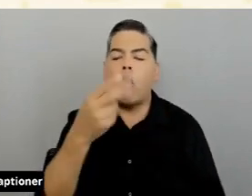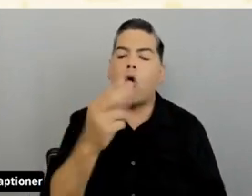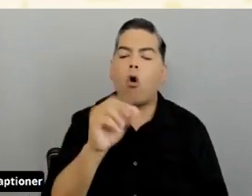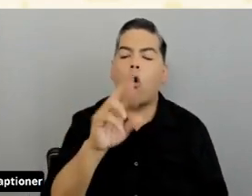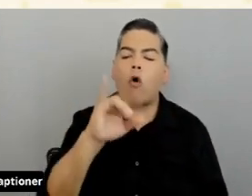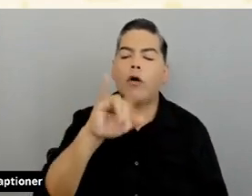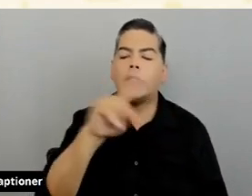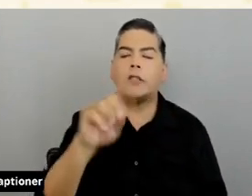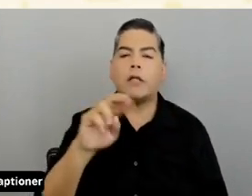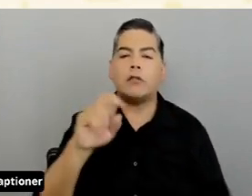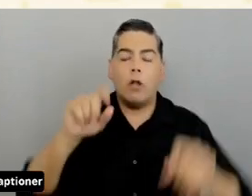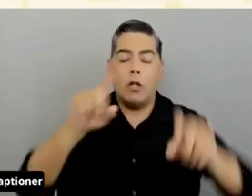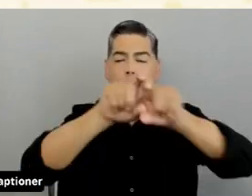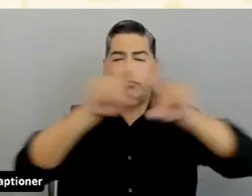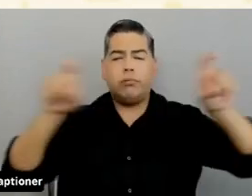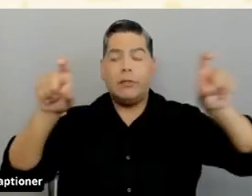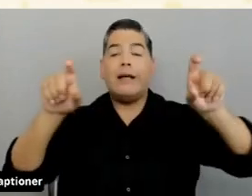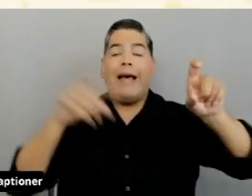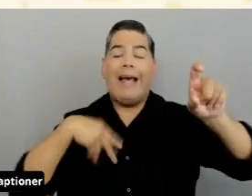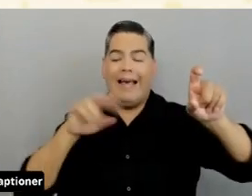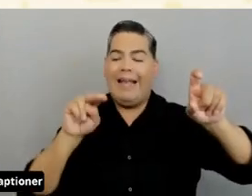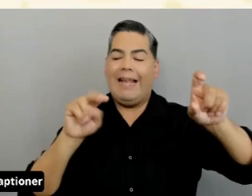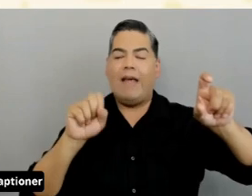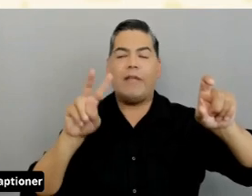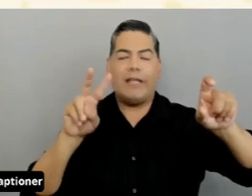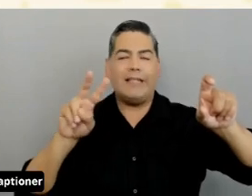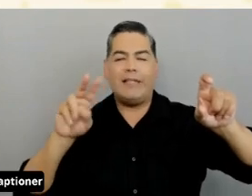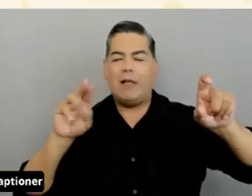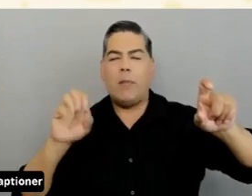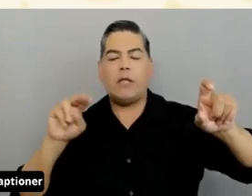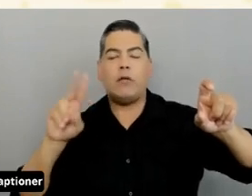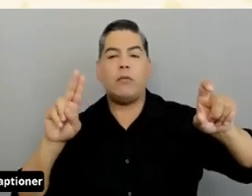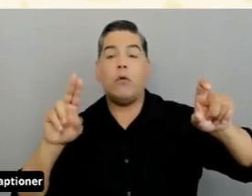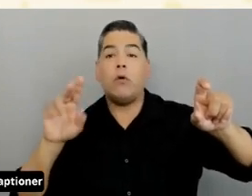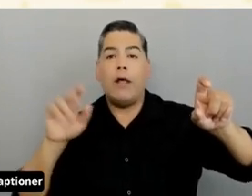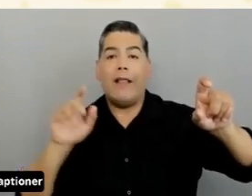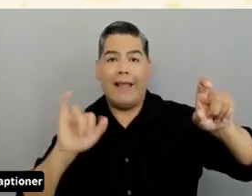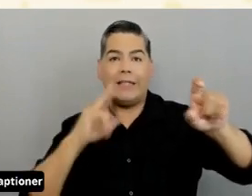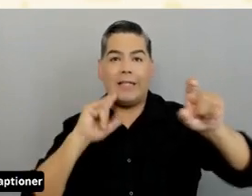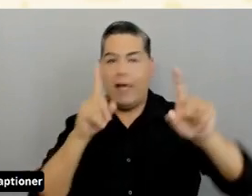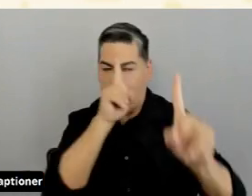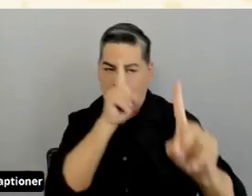all these things needs to have a specific strategy or keyboard interaction strategy.